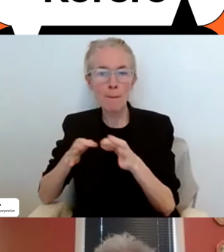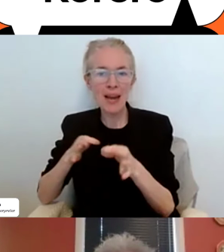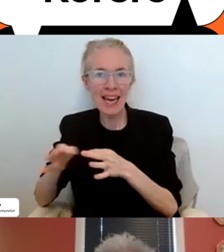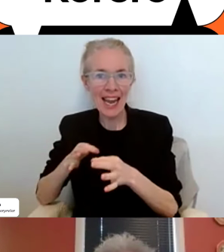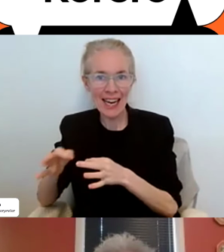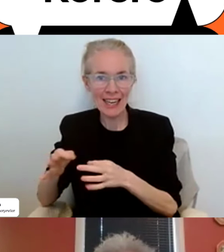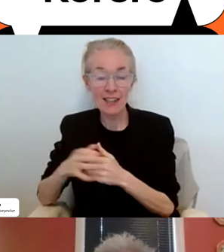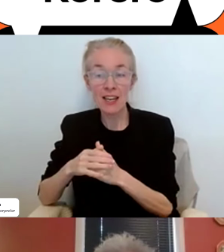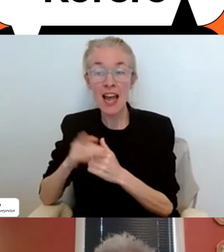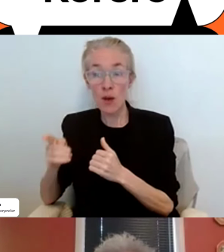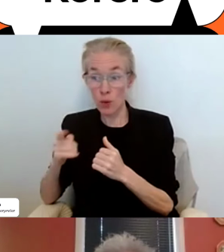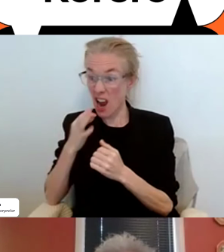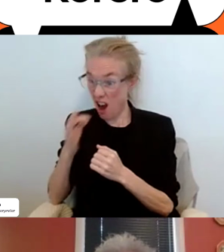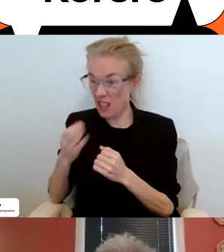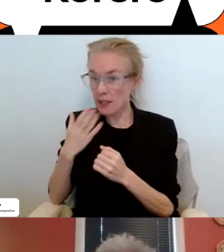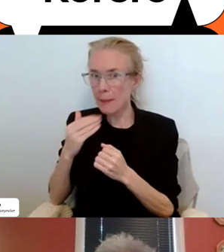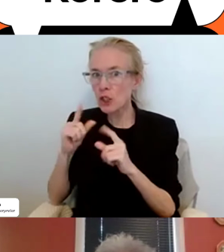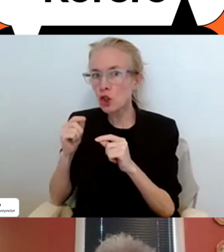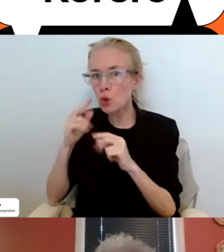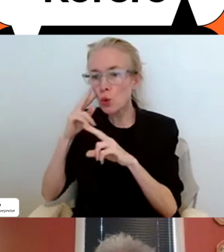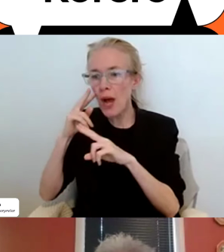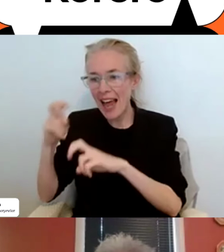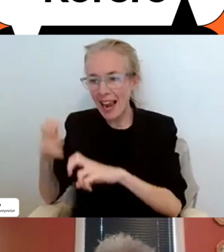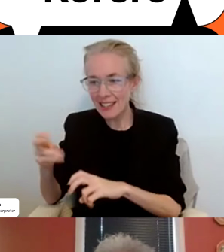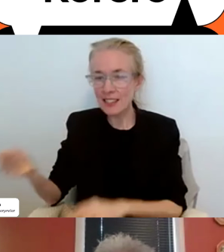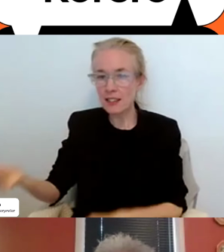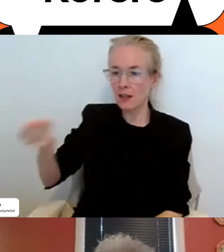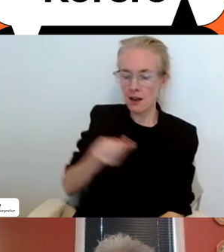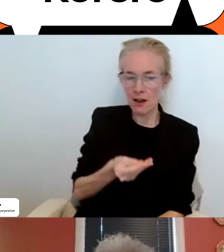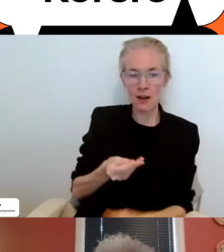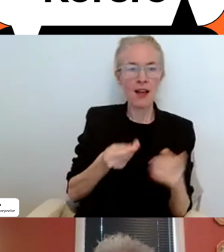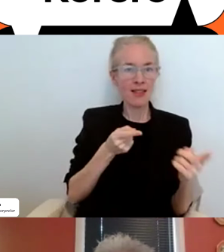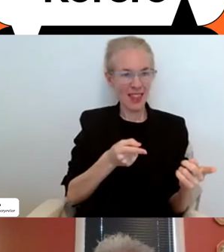level, have we got all the bases covered? And I don't think we can